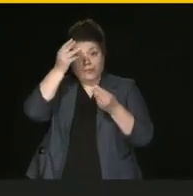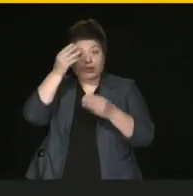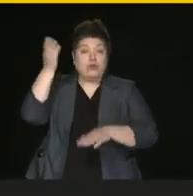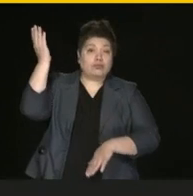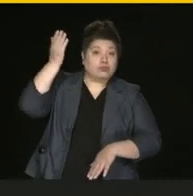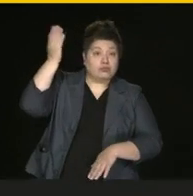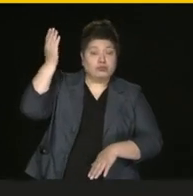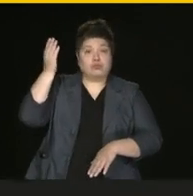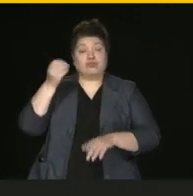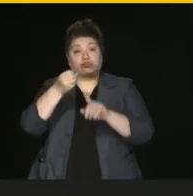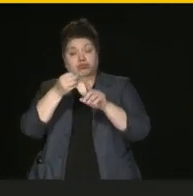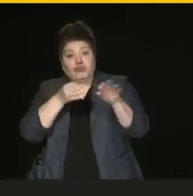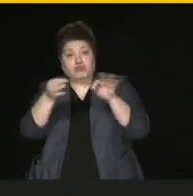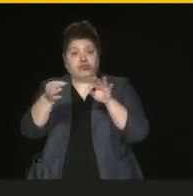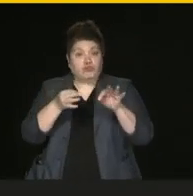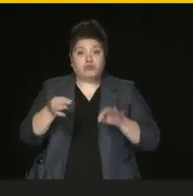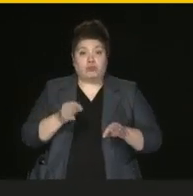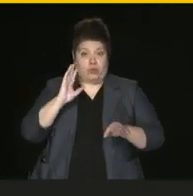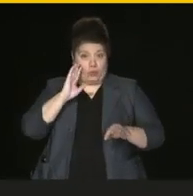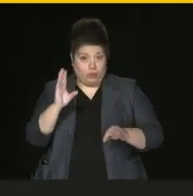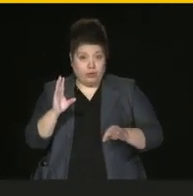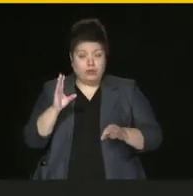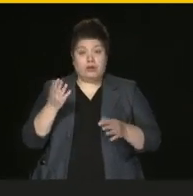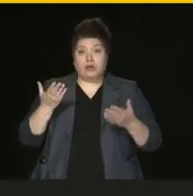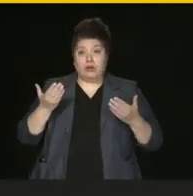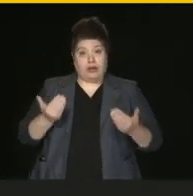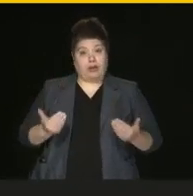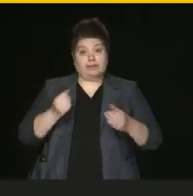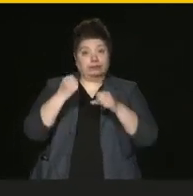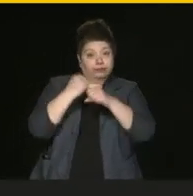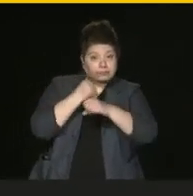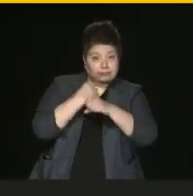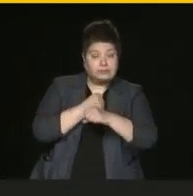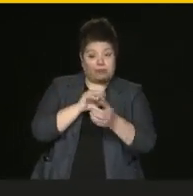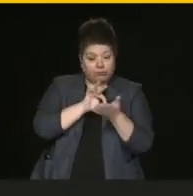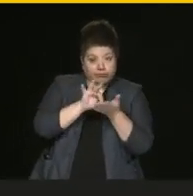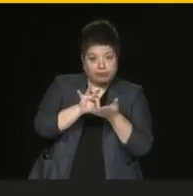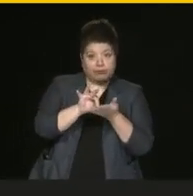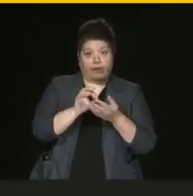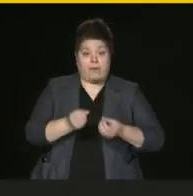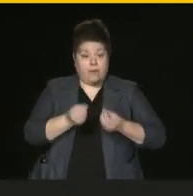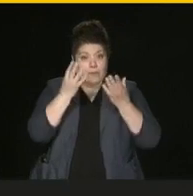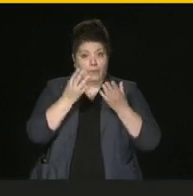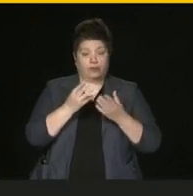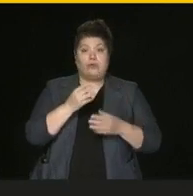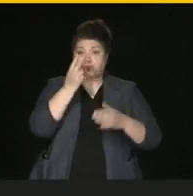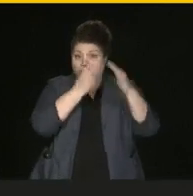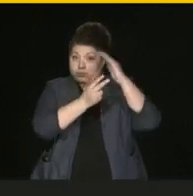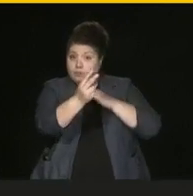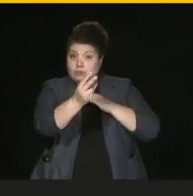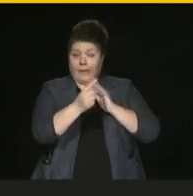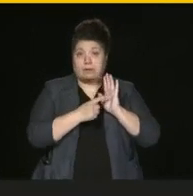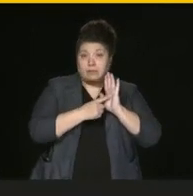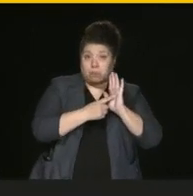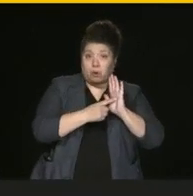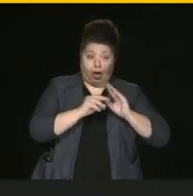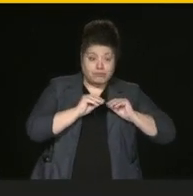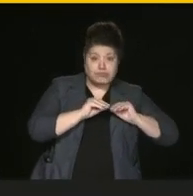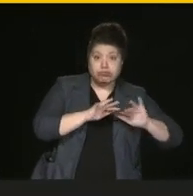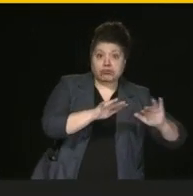DURING THIS INFORMATION SESSION, WE WILL BE SHARING WITH CANADIANS OUR DATA AND